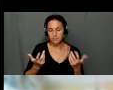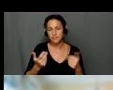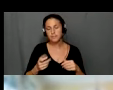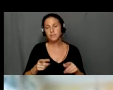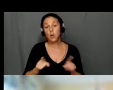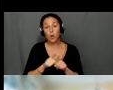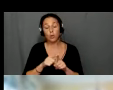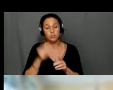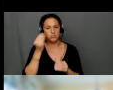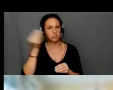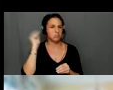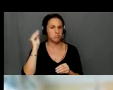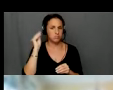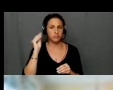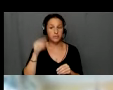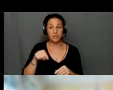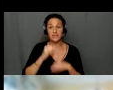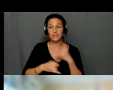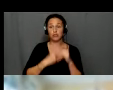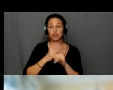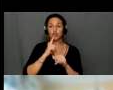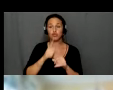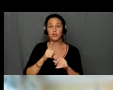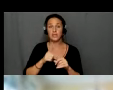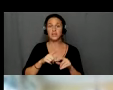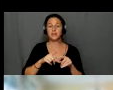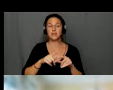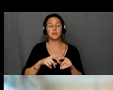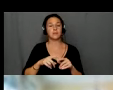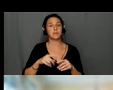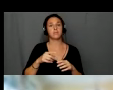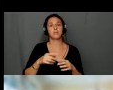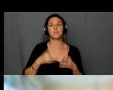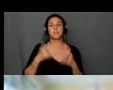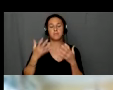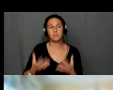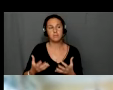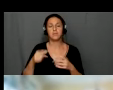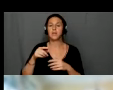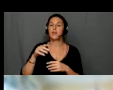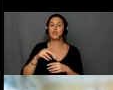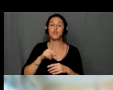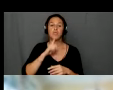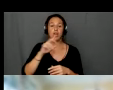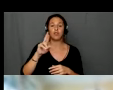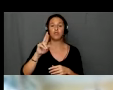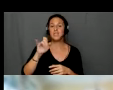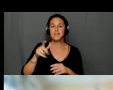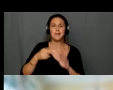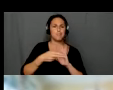staffing agencies. also important to note that. You know, this industry is really dominated by very large brand names.